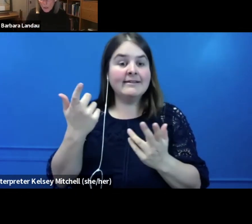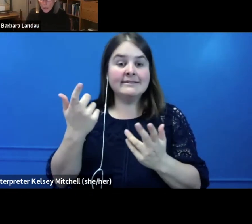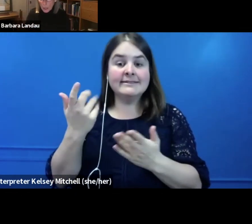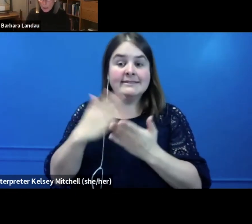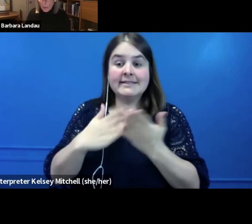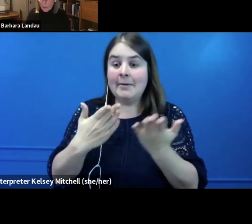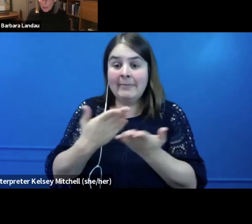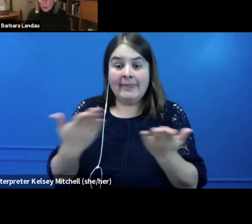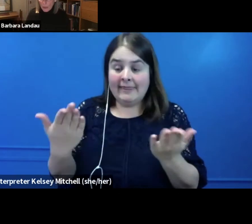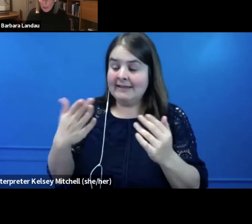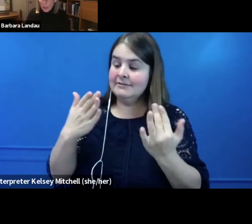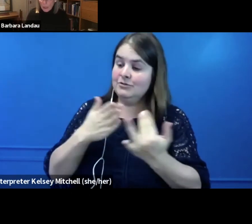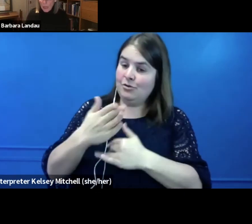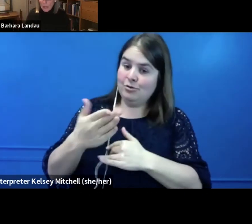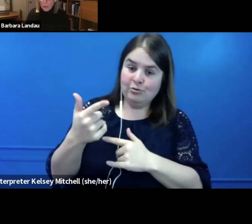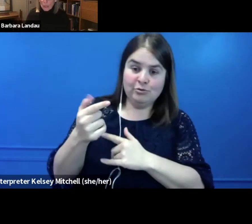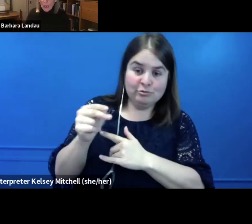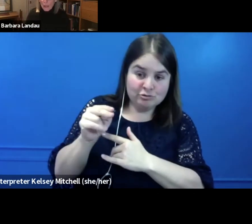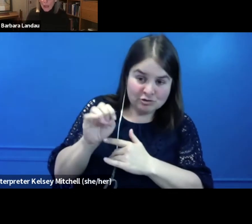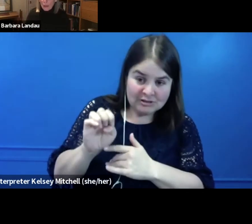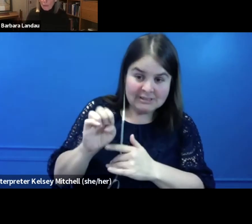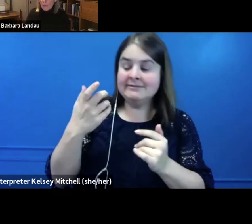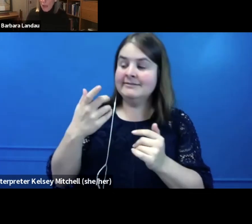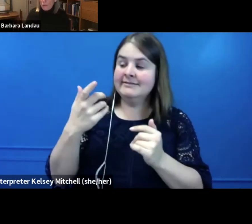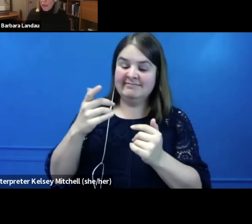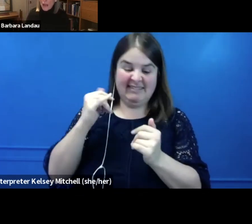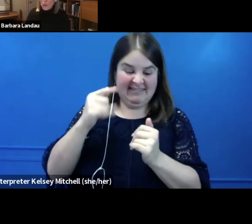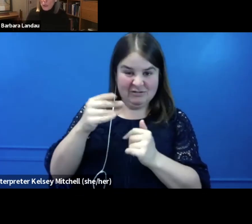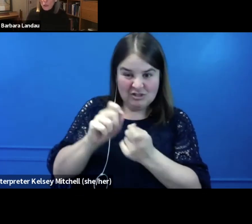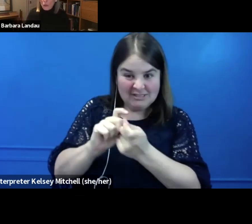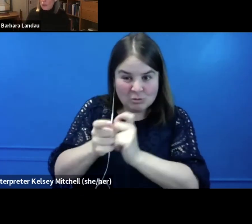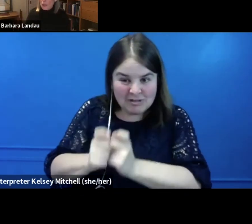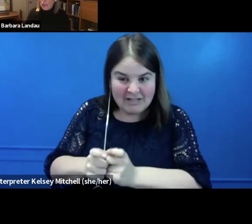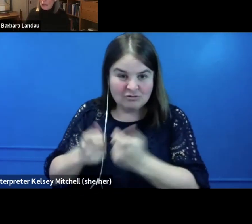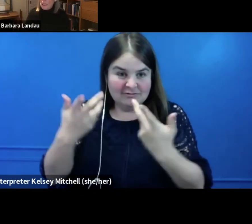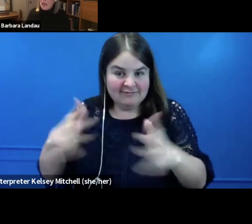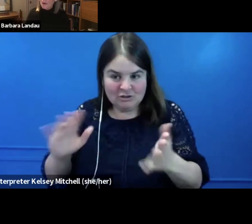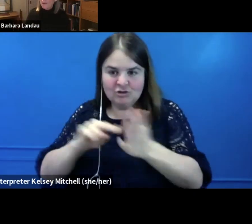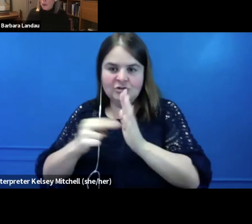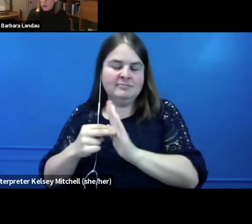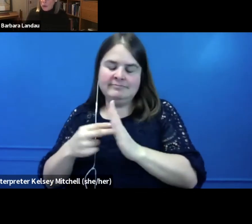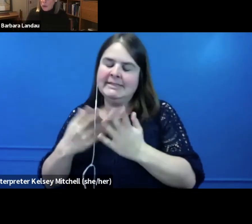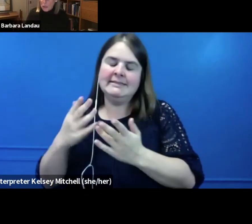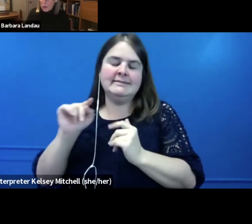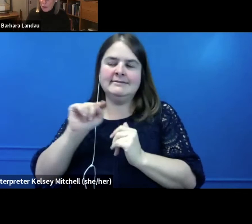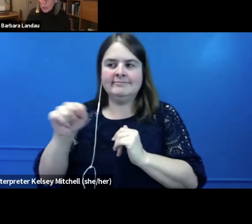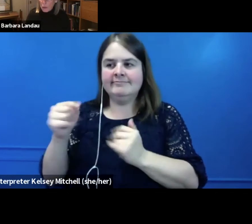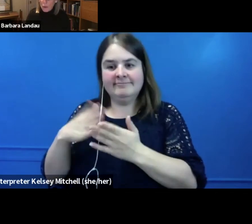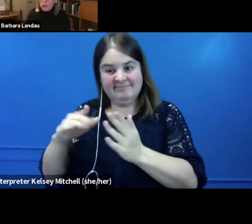genetic deficit and i would say that that fact preserves